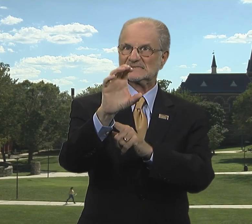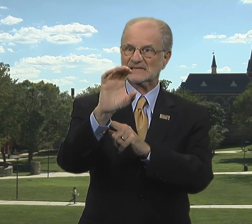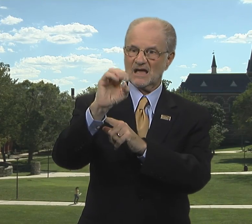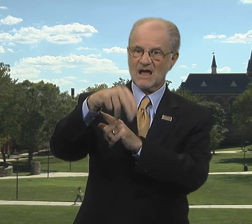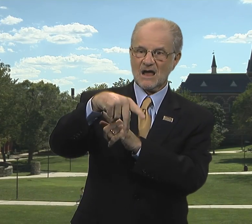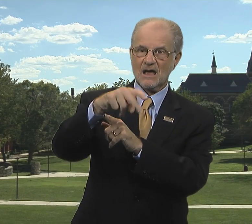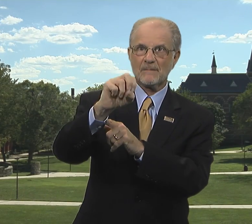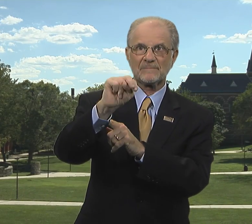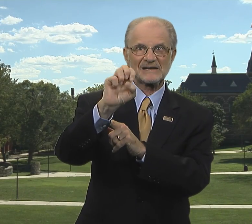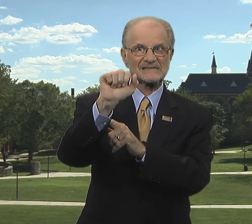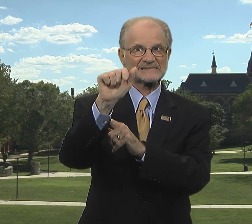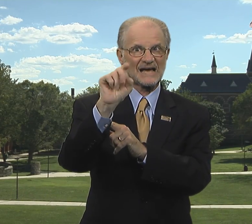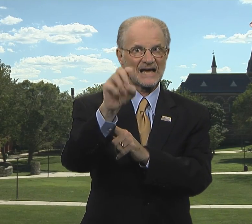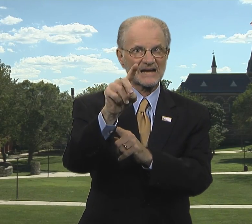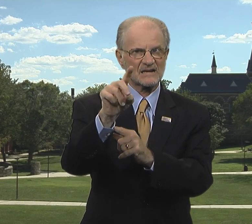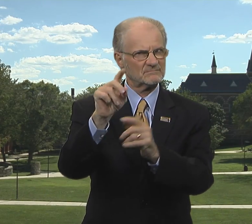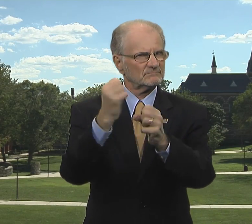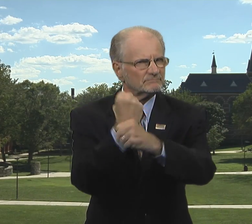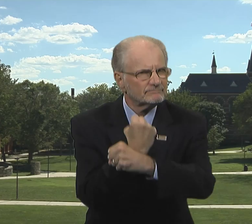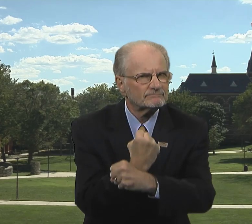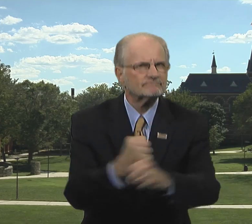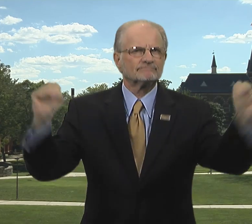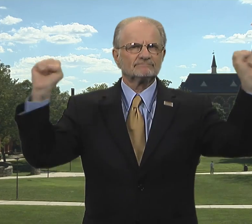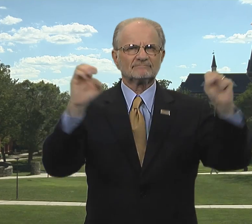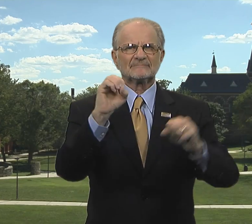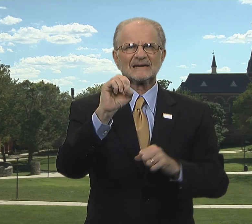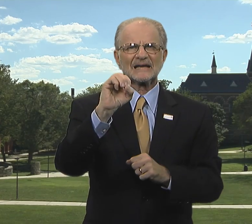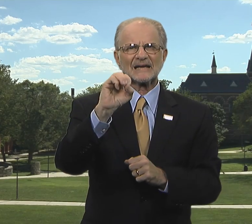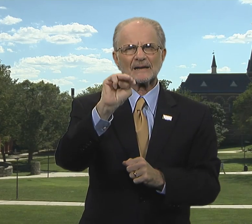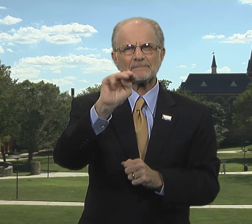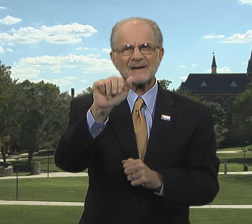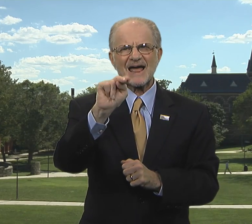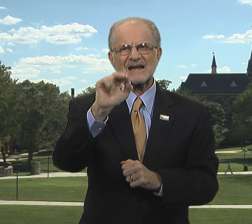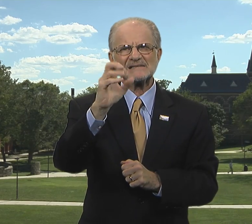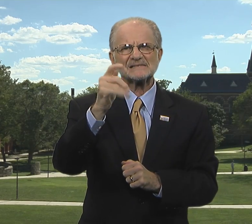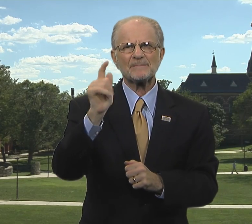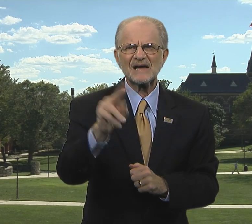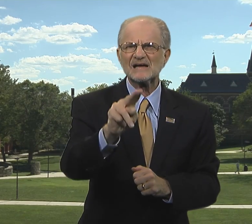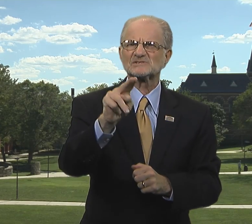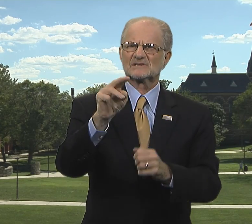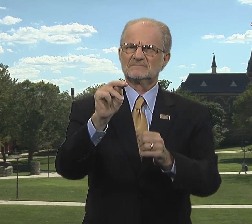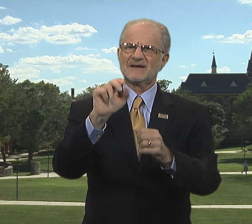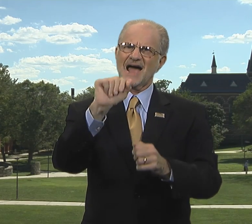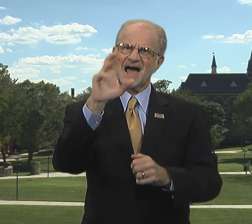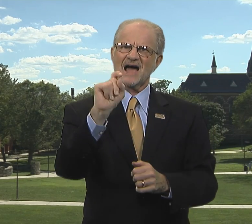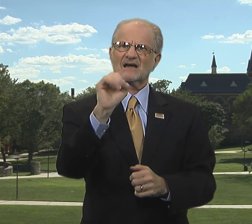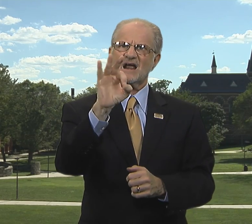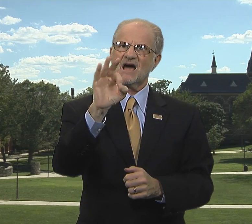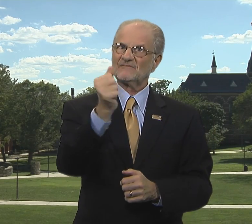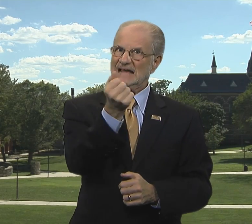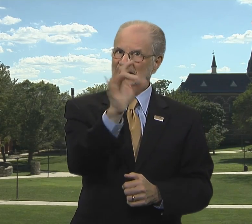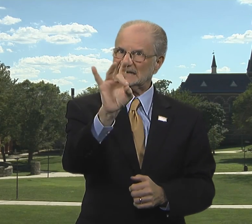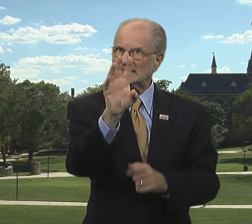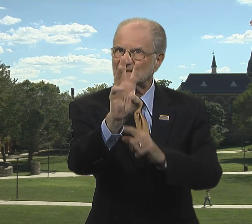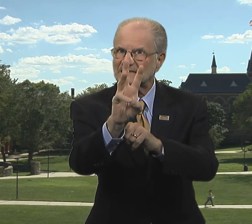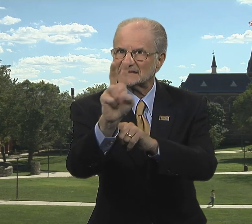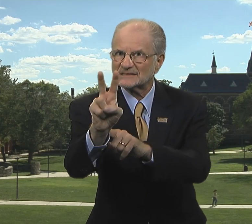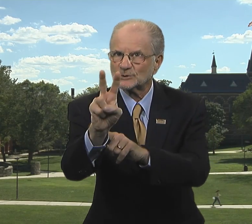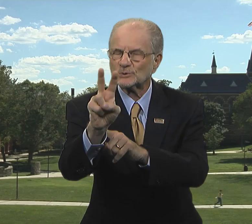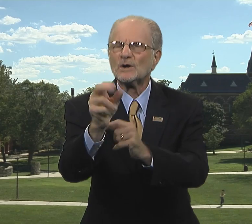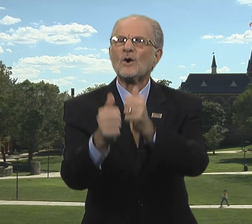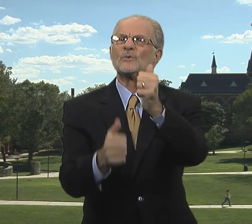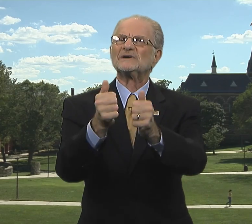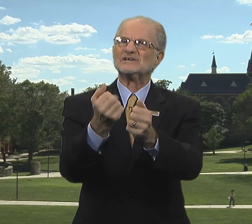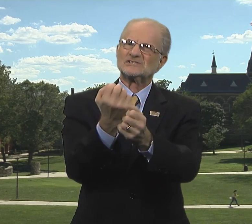of the D.C. Compensated Emancipation Act of 1862